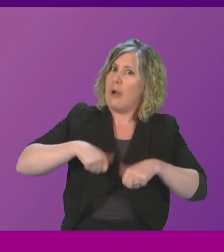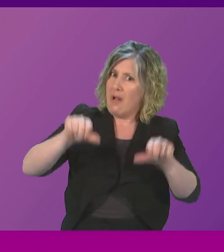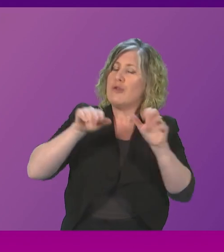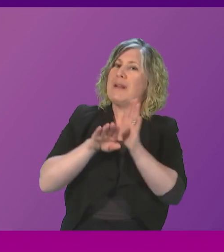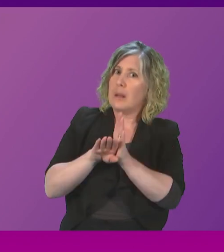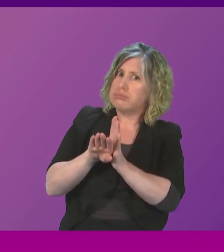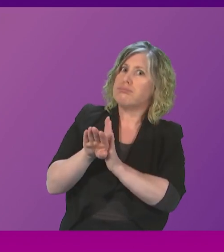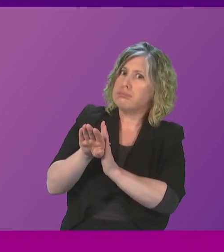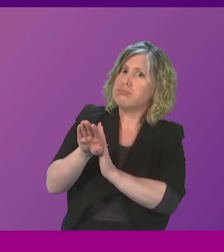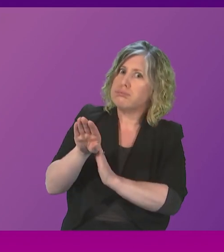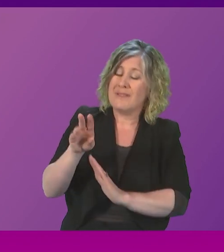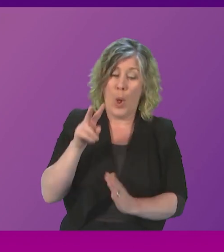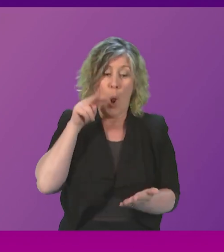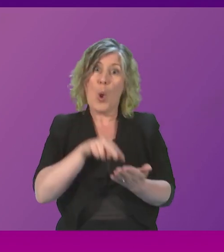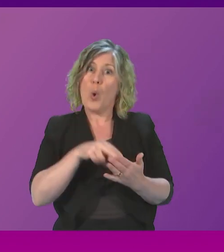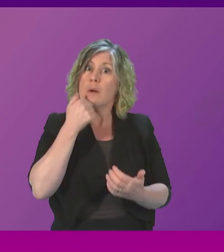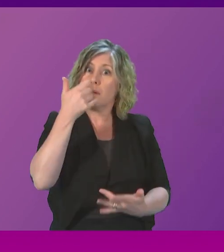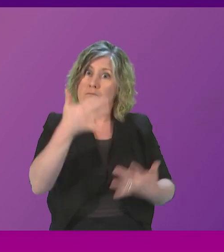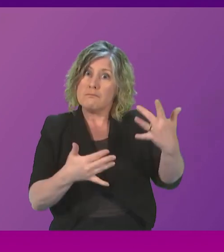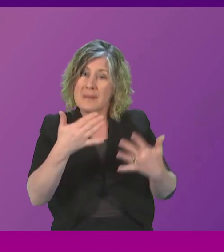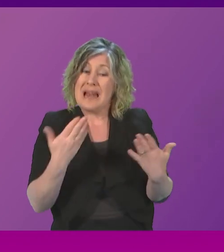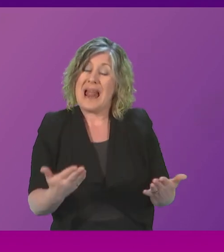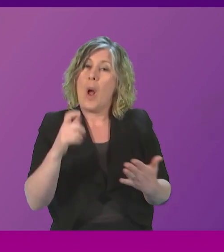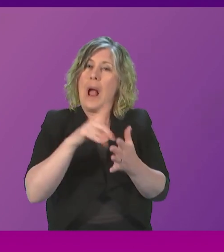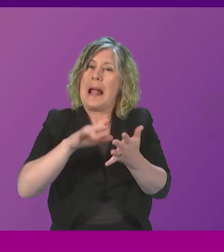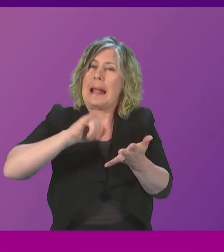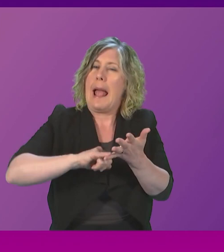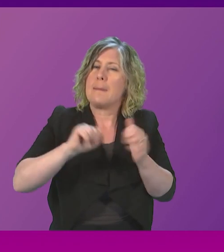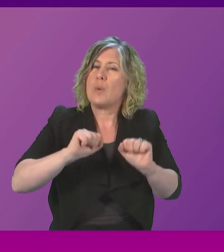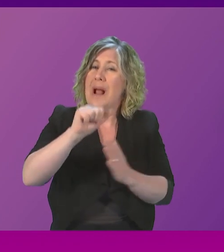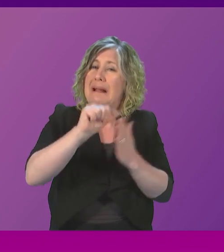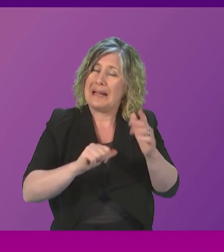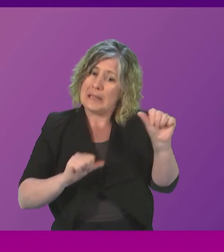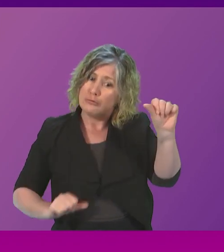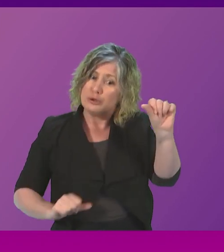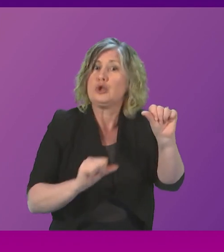The latest figures show that overall CAMHS waiting lists have decreased by about 777 people.